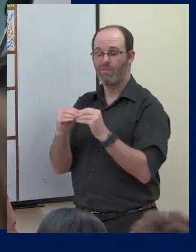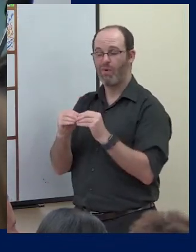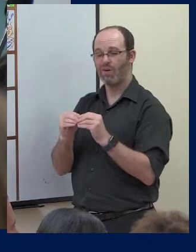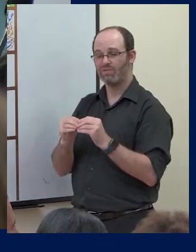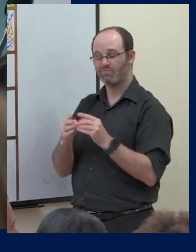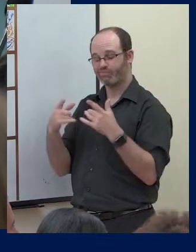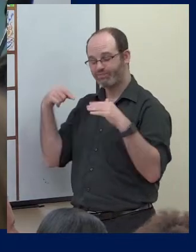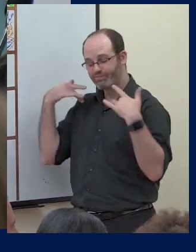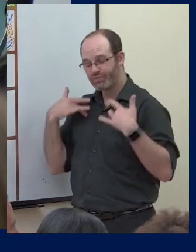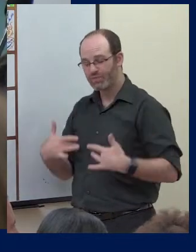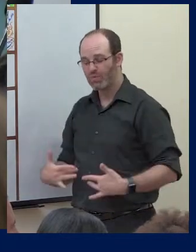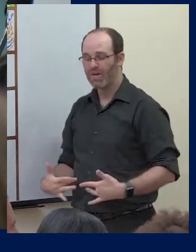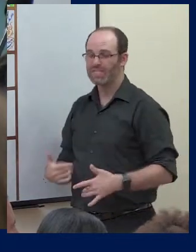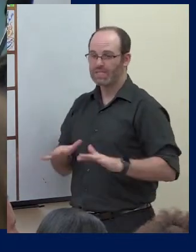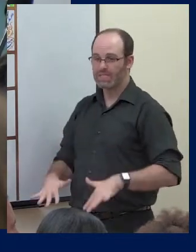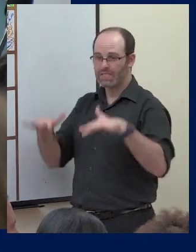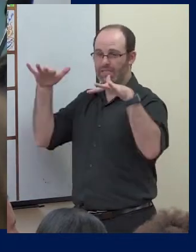stress.